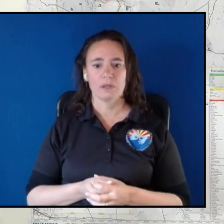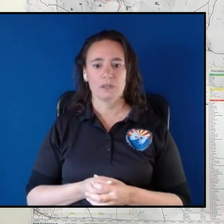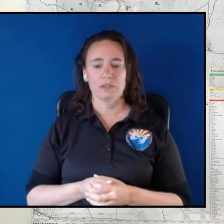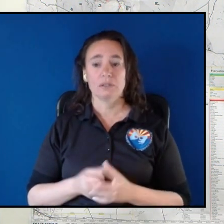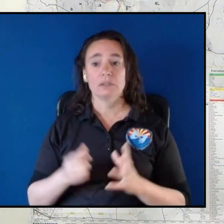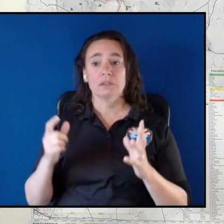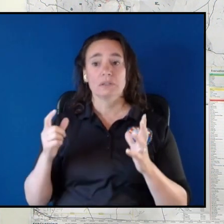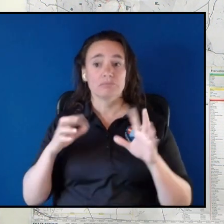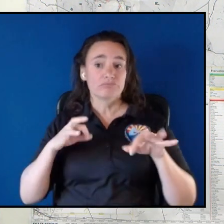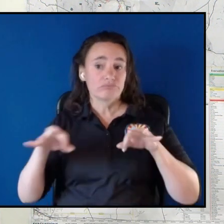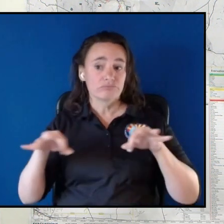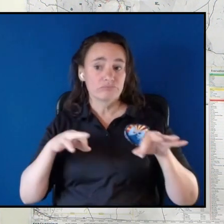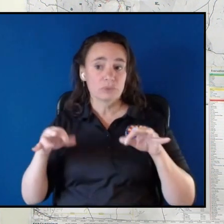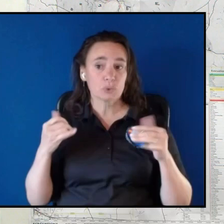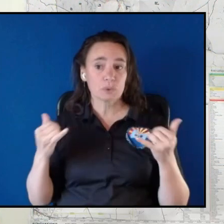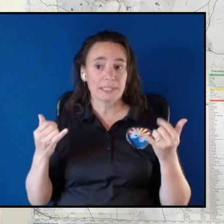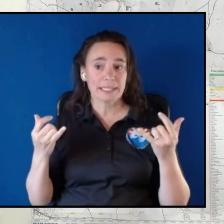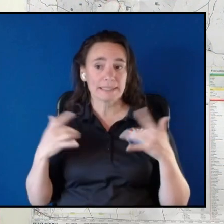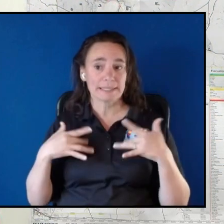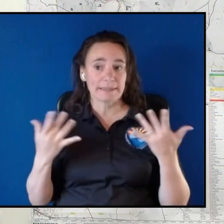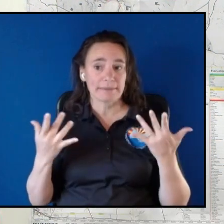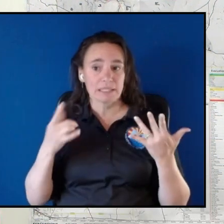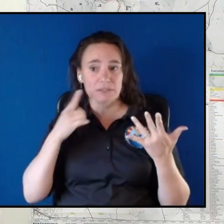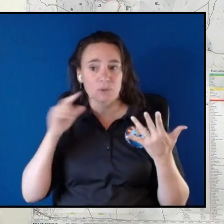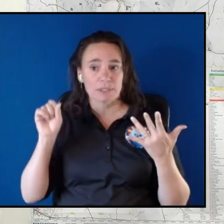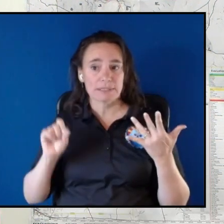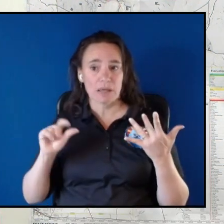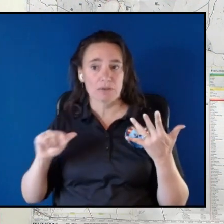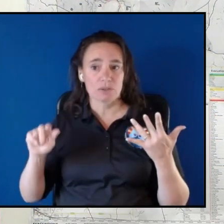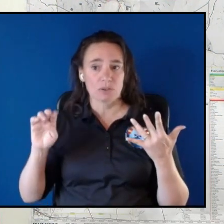events for the South Zone. So, starting up here near the